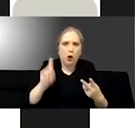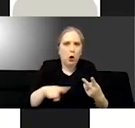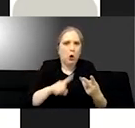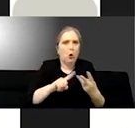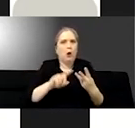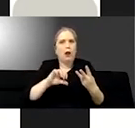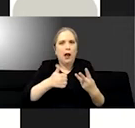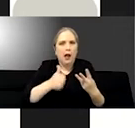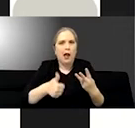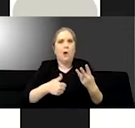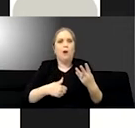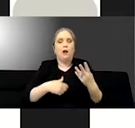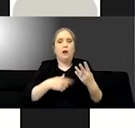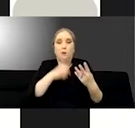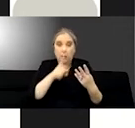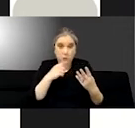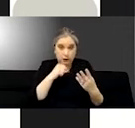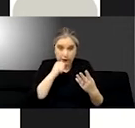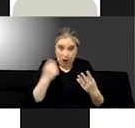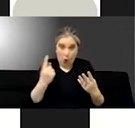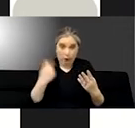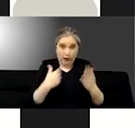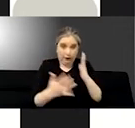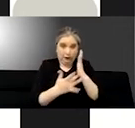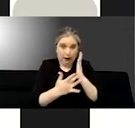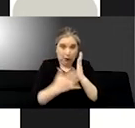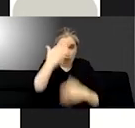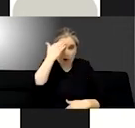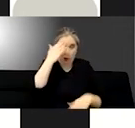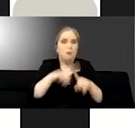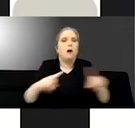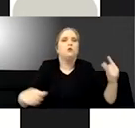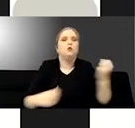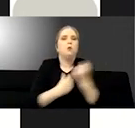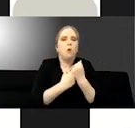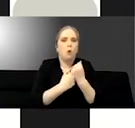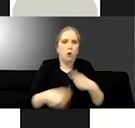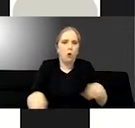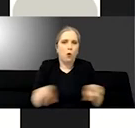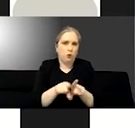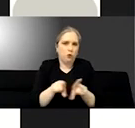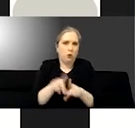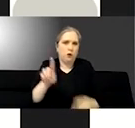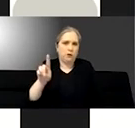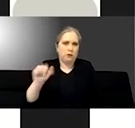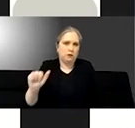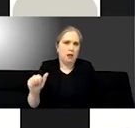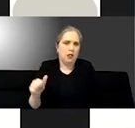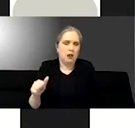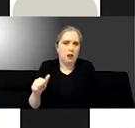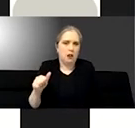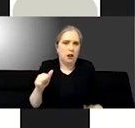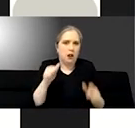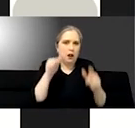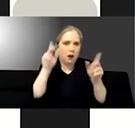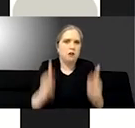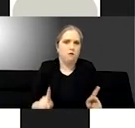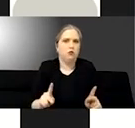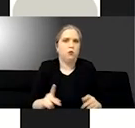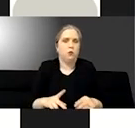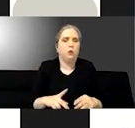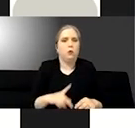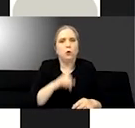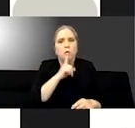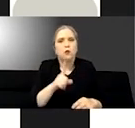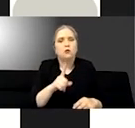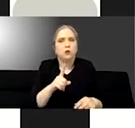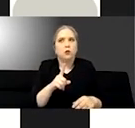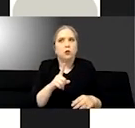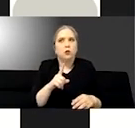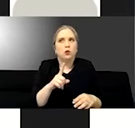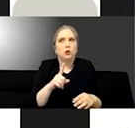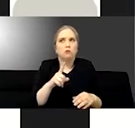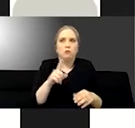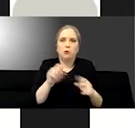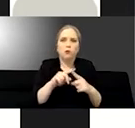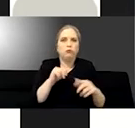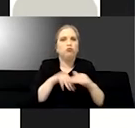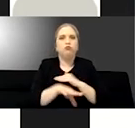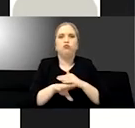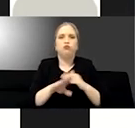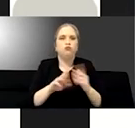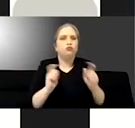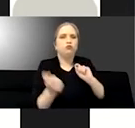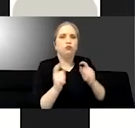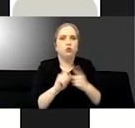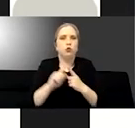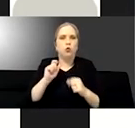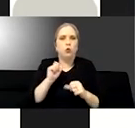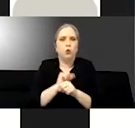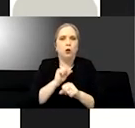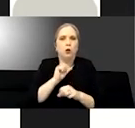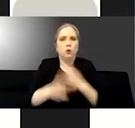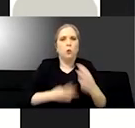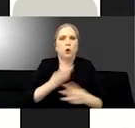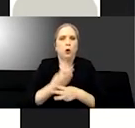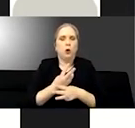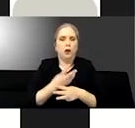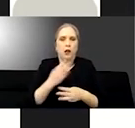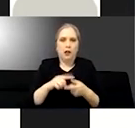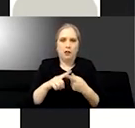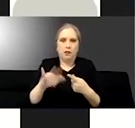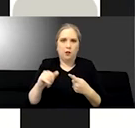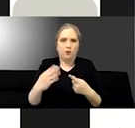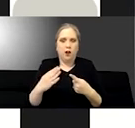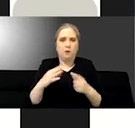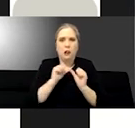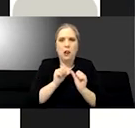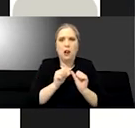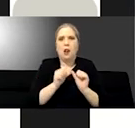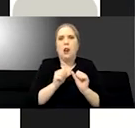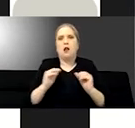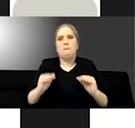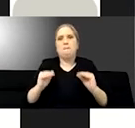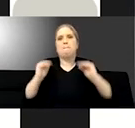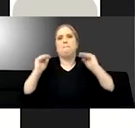And thain maintain their jobs and move up.